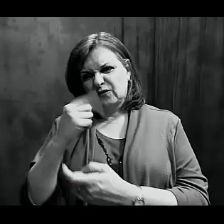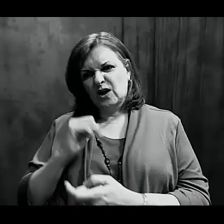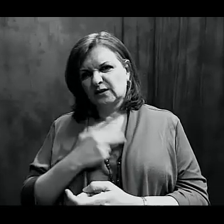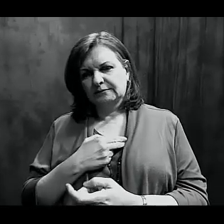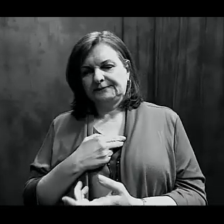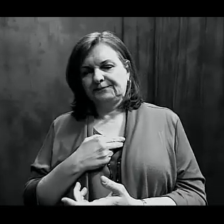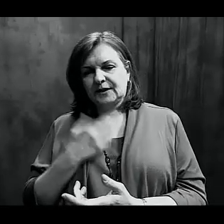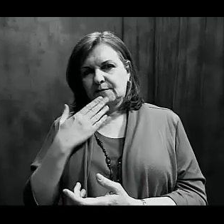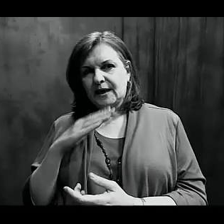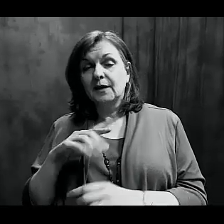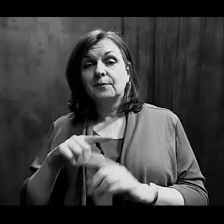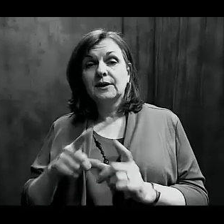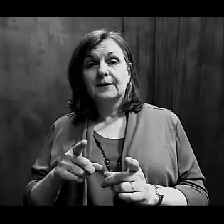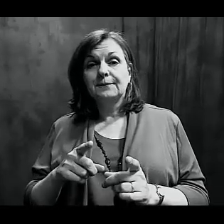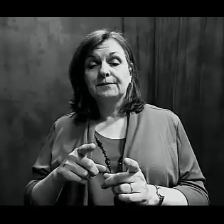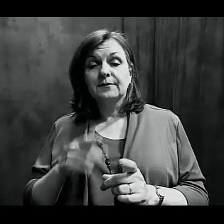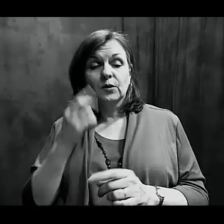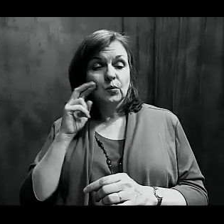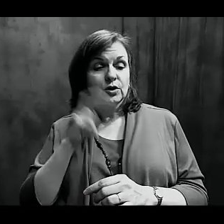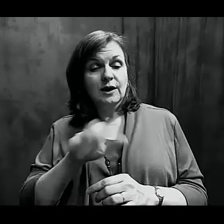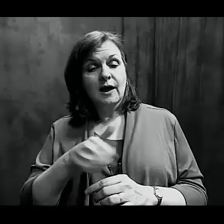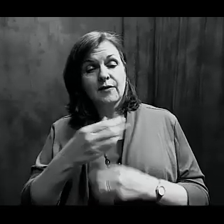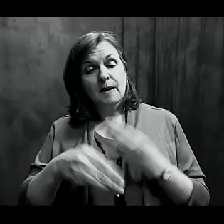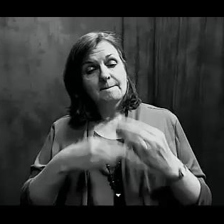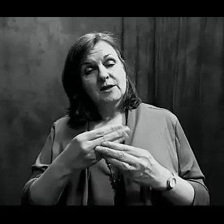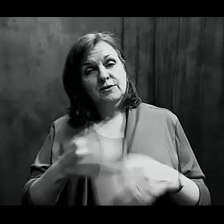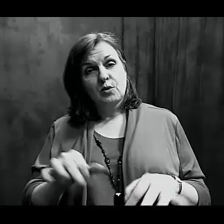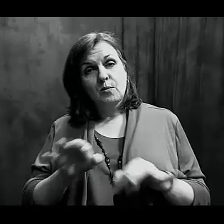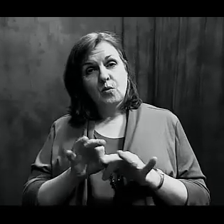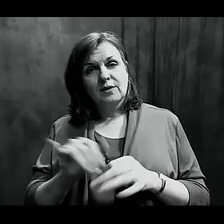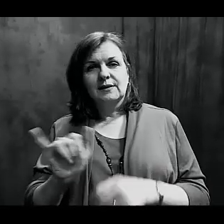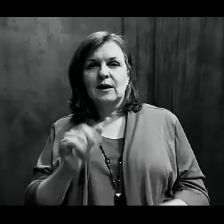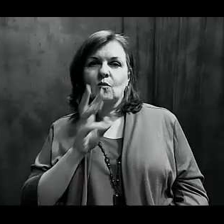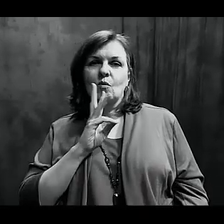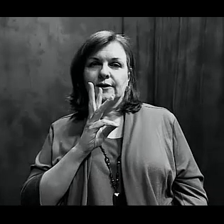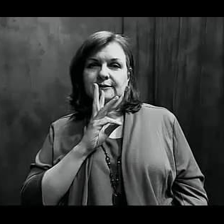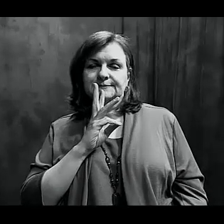but then we also look at other molecules that will be vital such as water